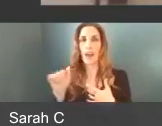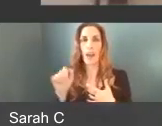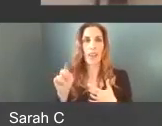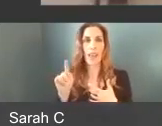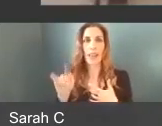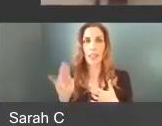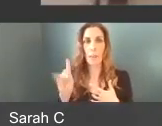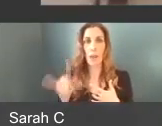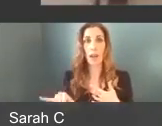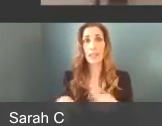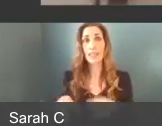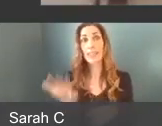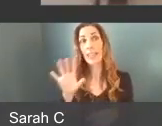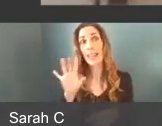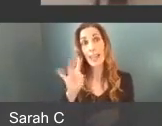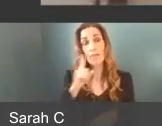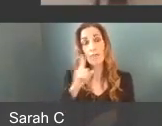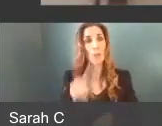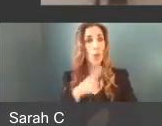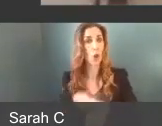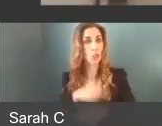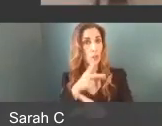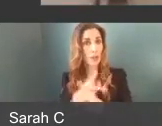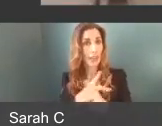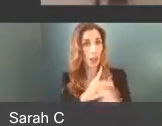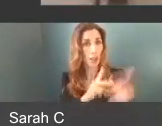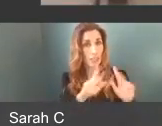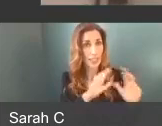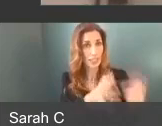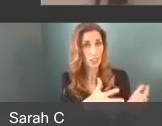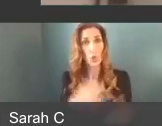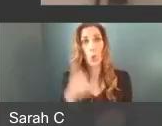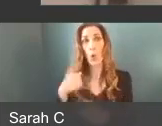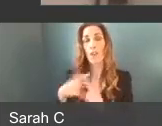of these are from long-term care facilities, one is from the Montgomery County Correctional